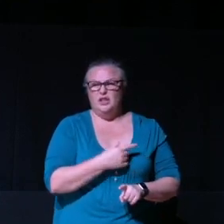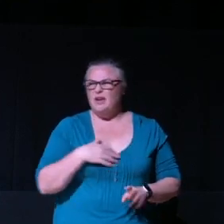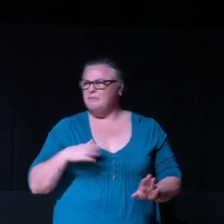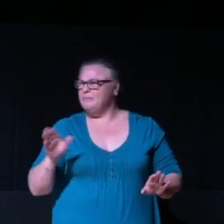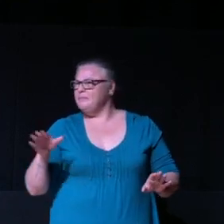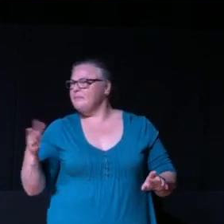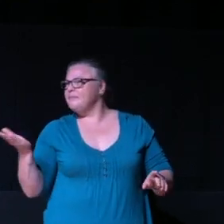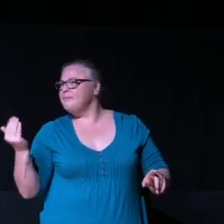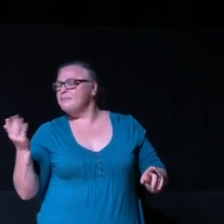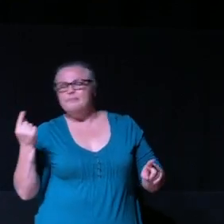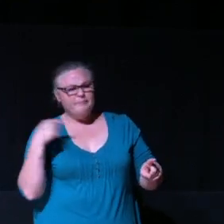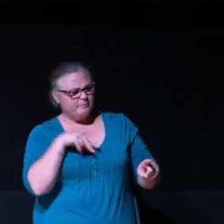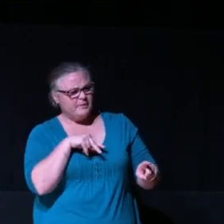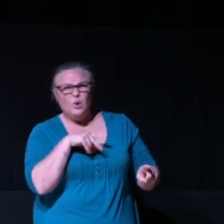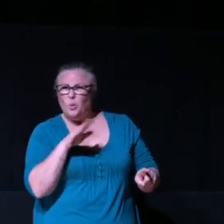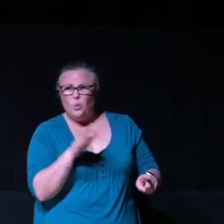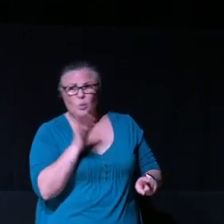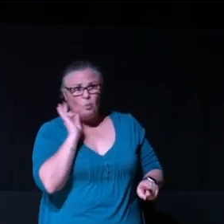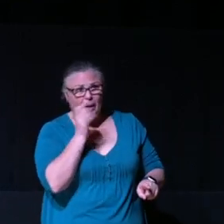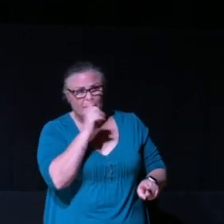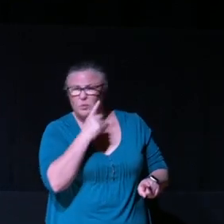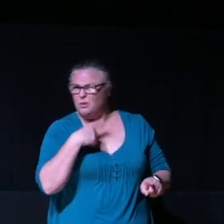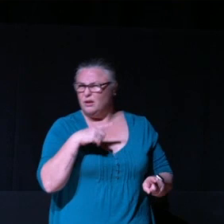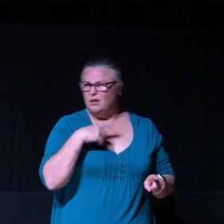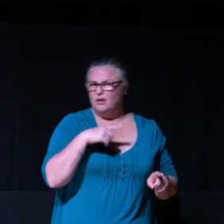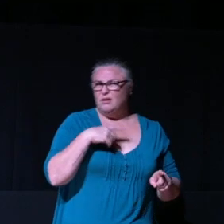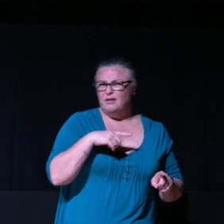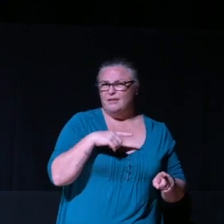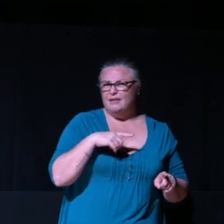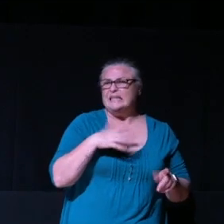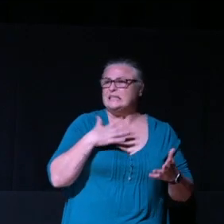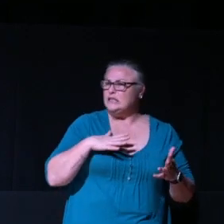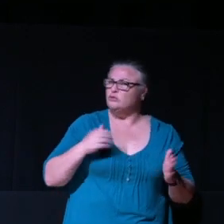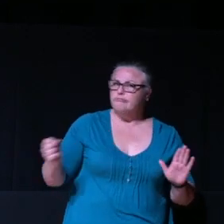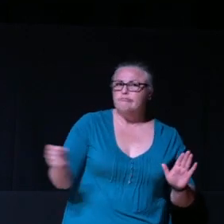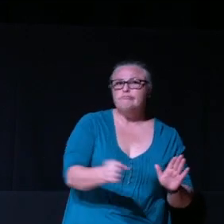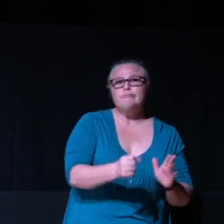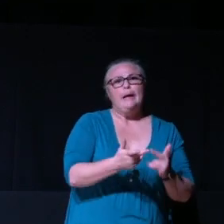it has to create opportunities for other people to come in and to make a bigger change.